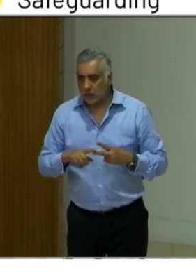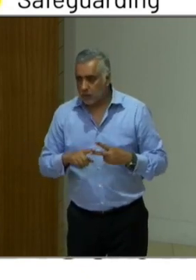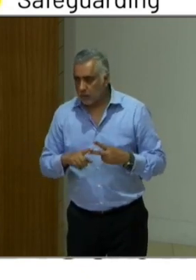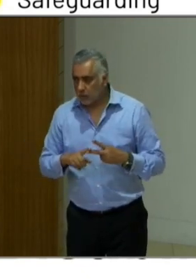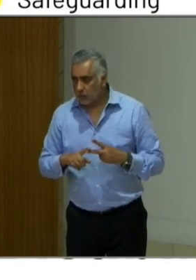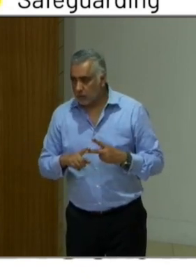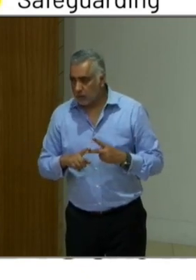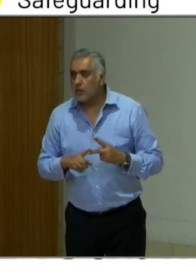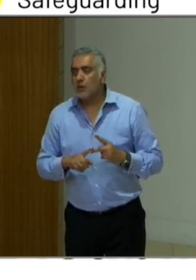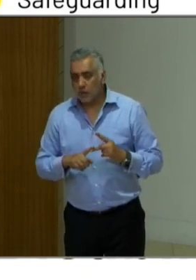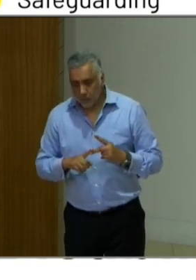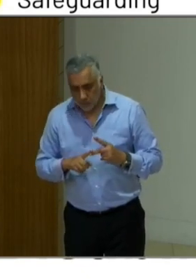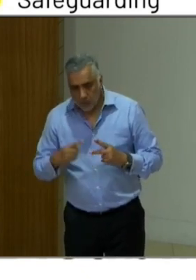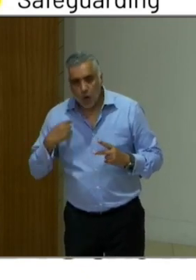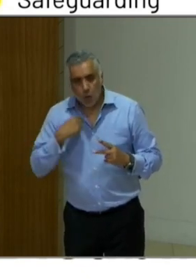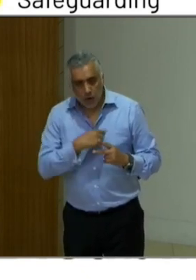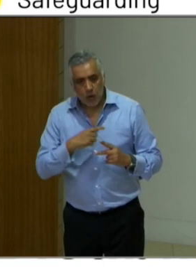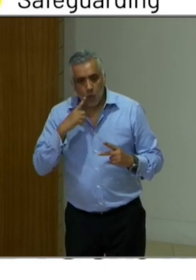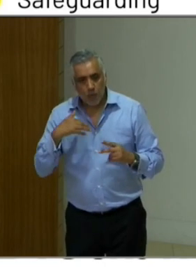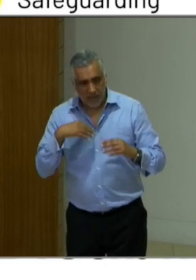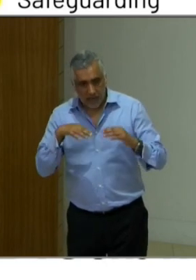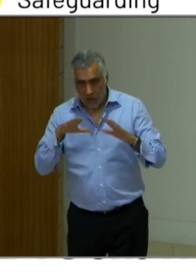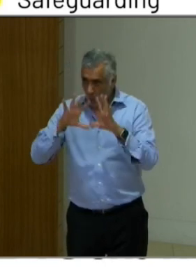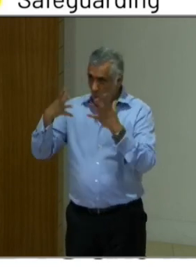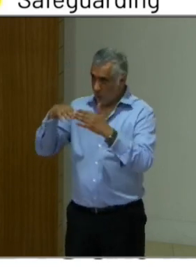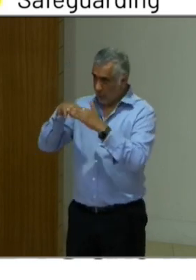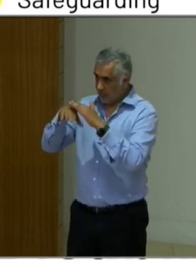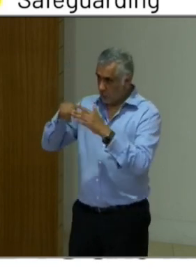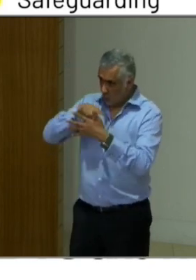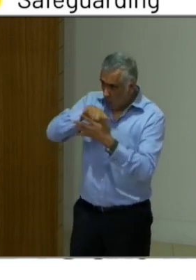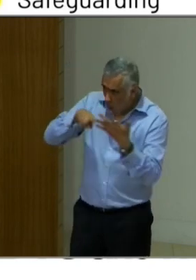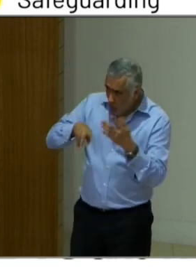a barrier free world accessible to all different kinds of disabilities,